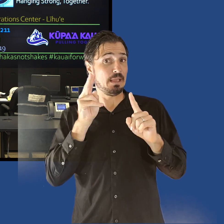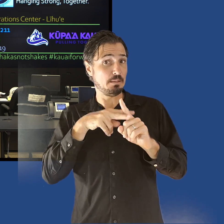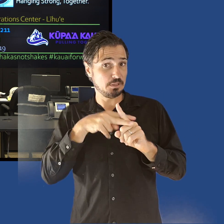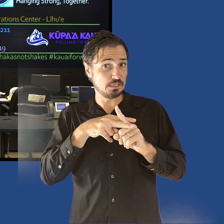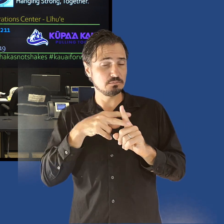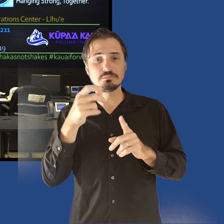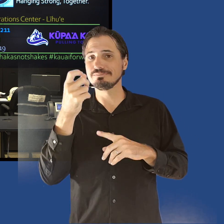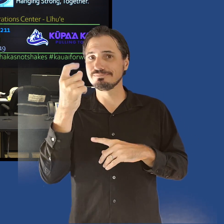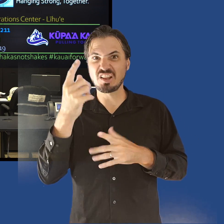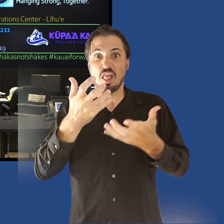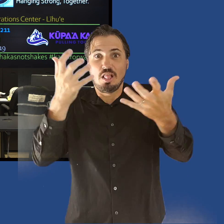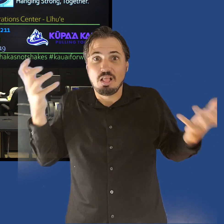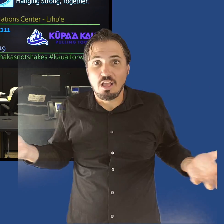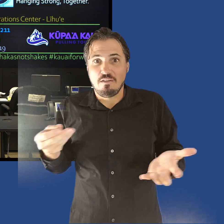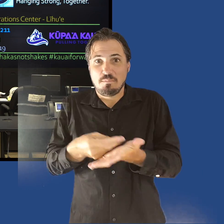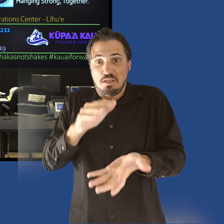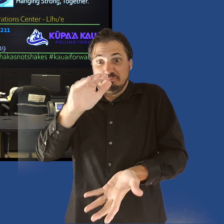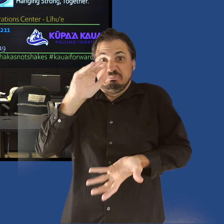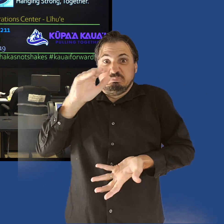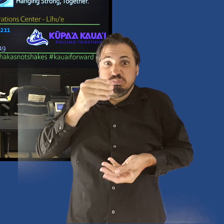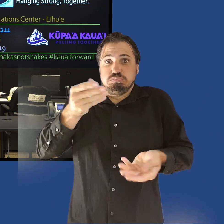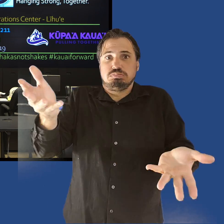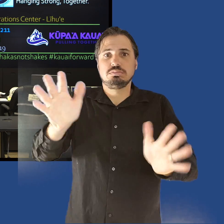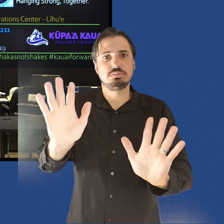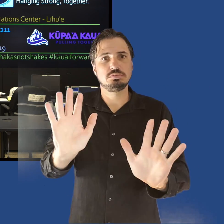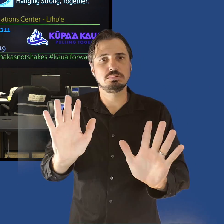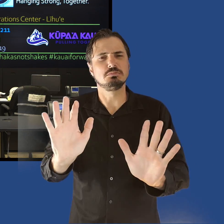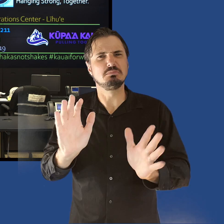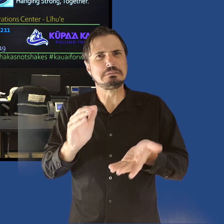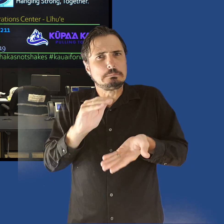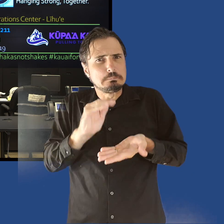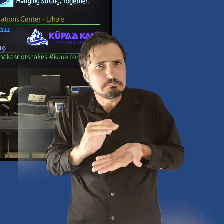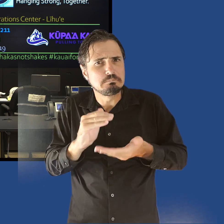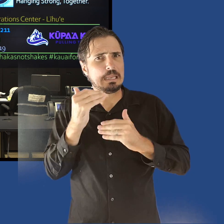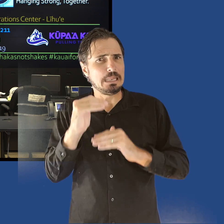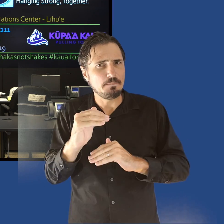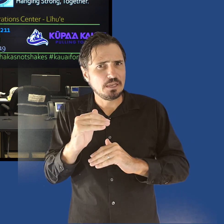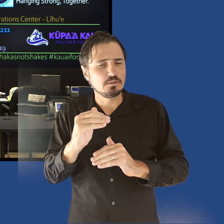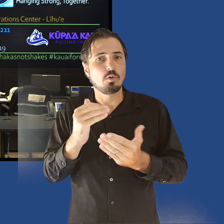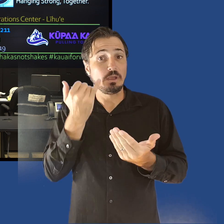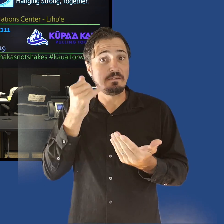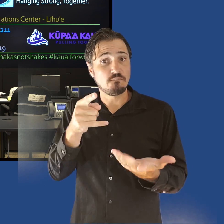However, funds are limited so those in need are urged to call soon.